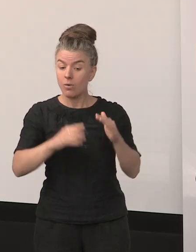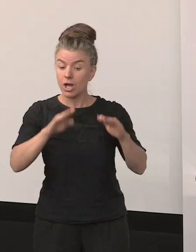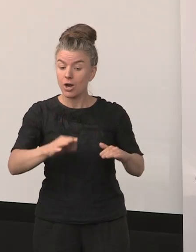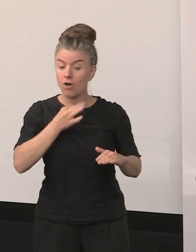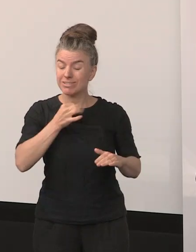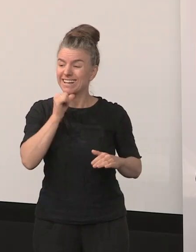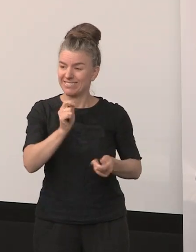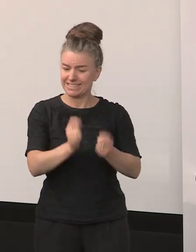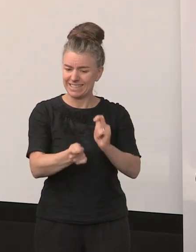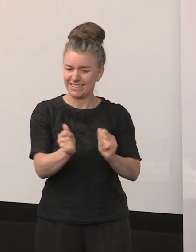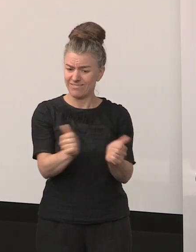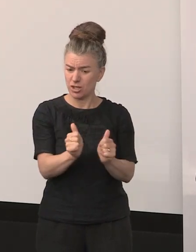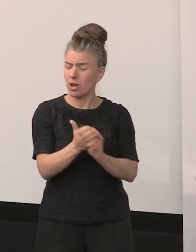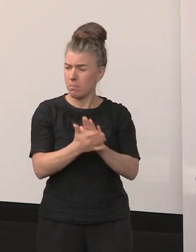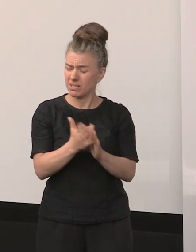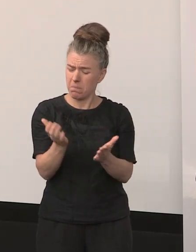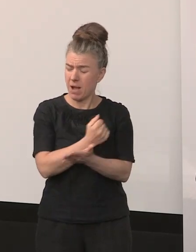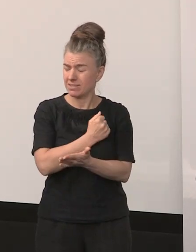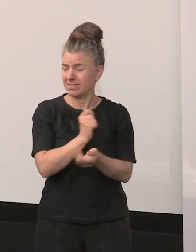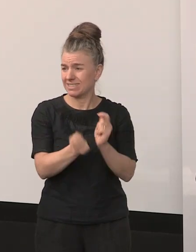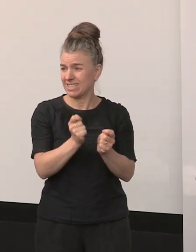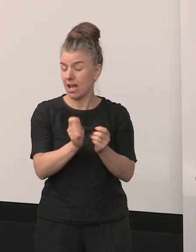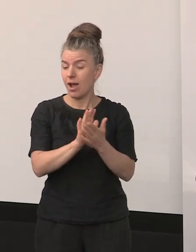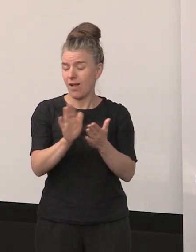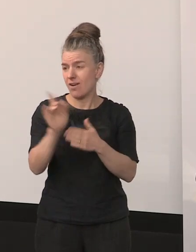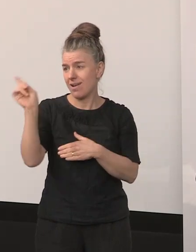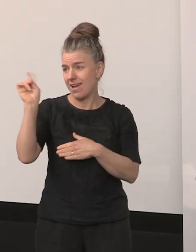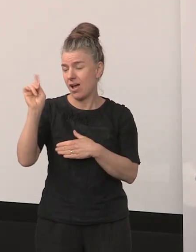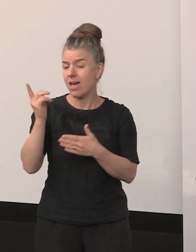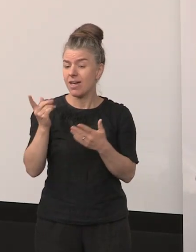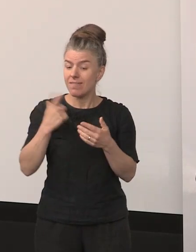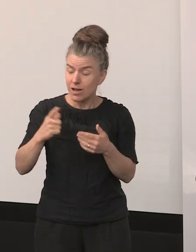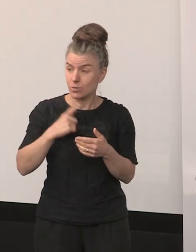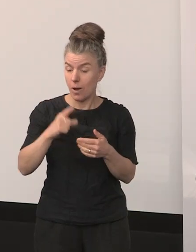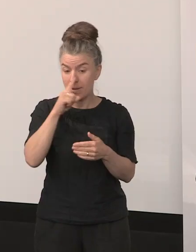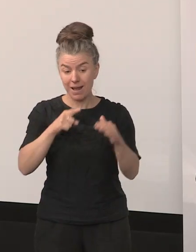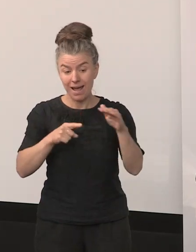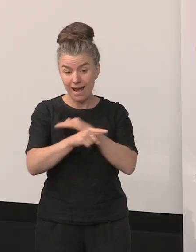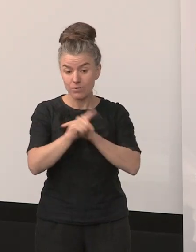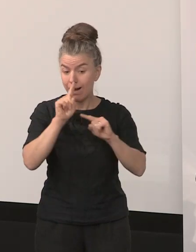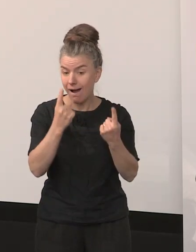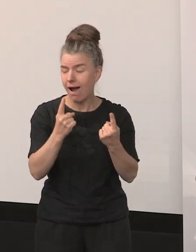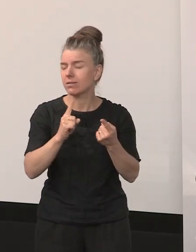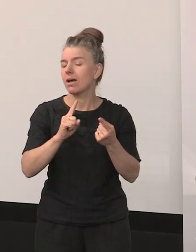before they can leave the facility - and I will only deem them to be low-risk if they are tested. So, that's